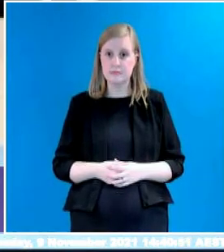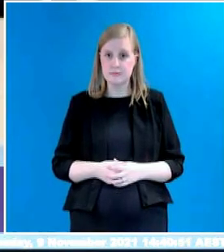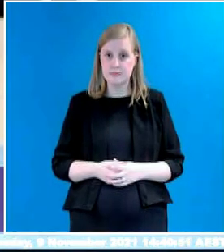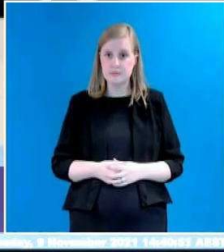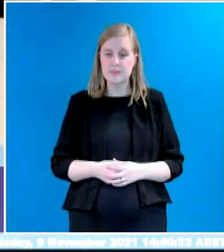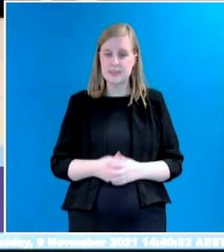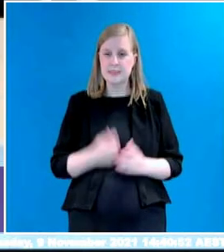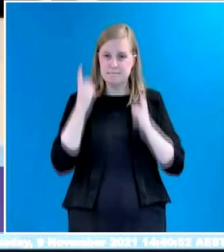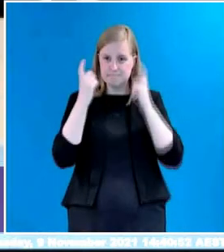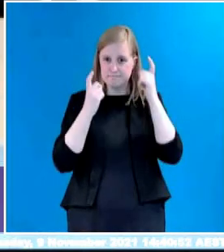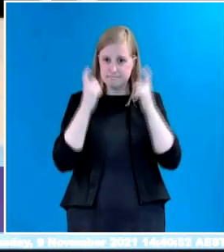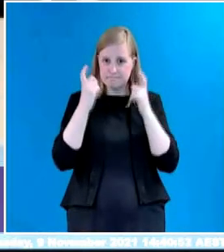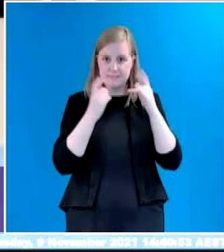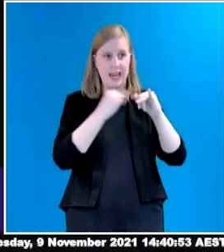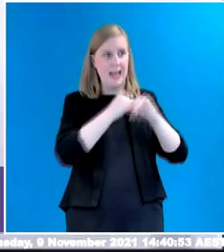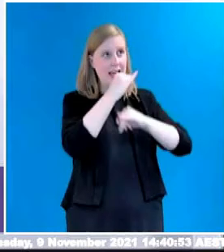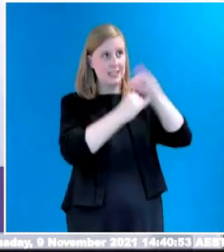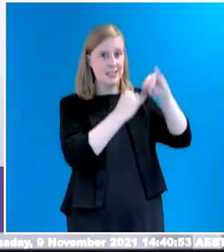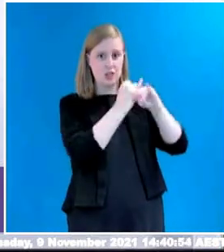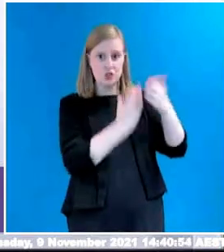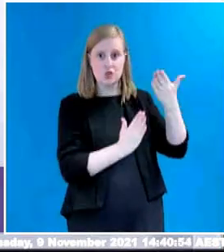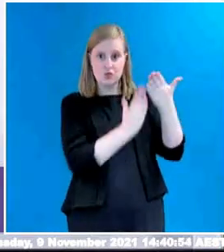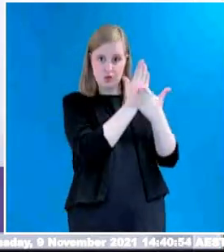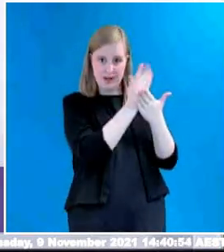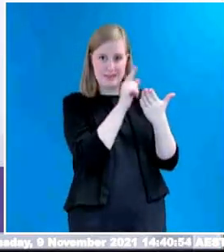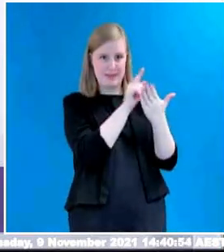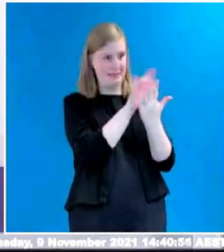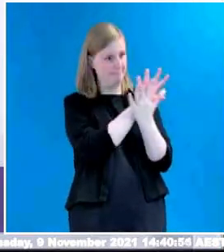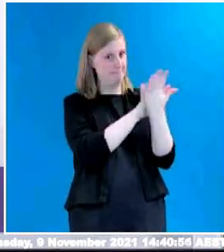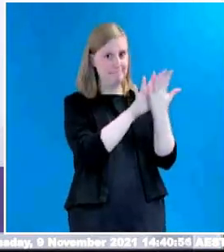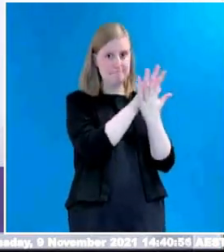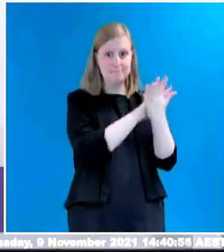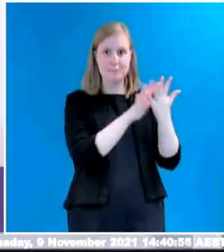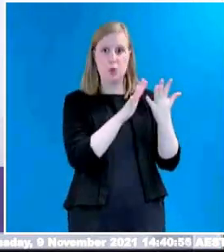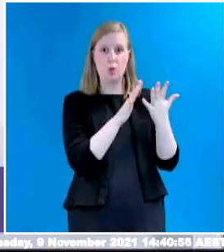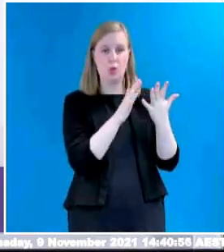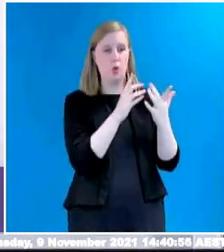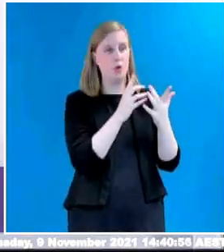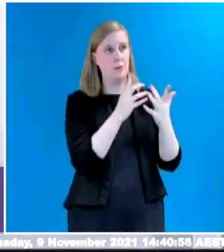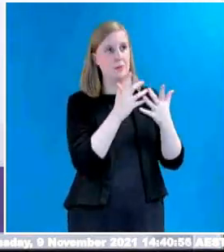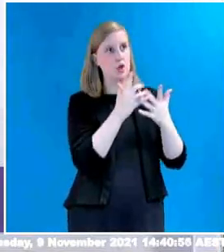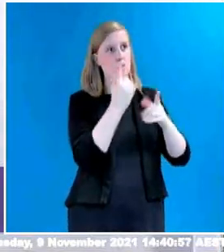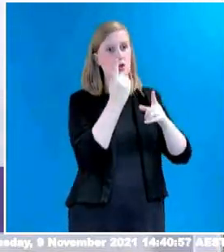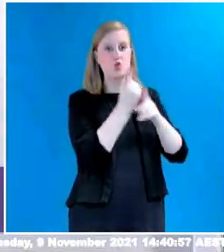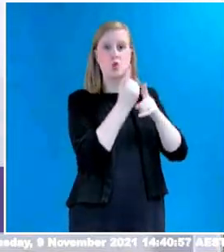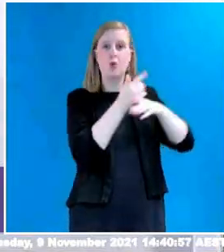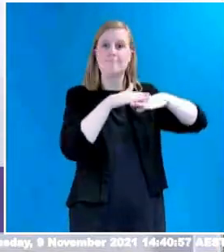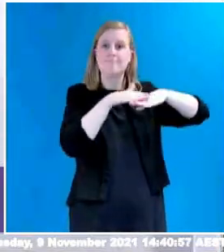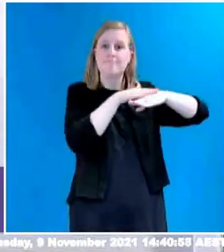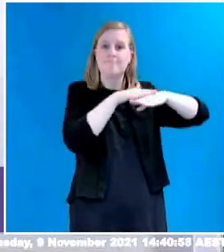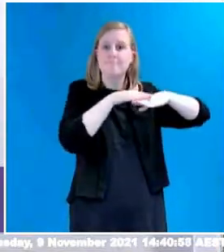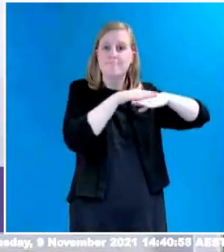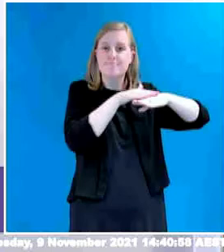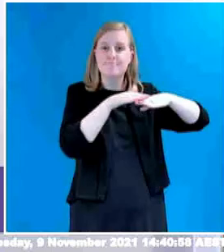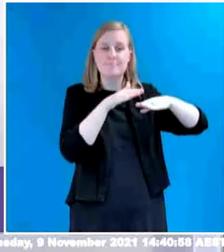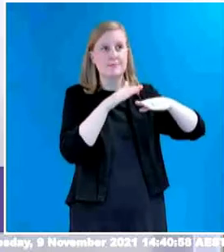which may be vague and aspirational in nature, how relevant is the ongoing work